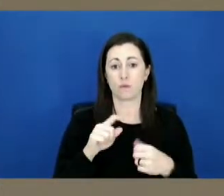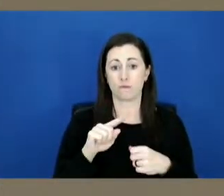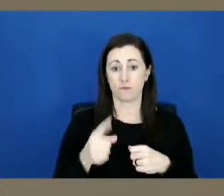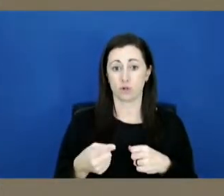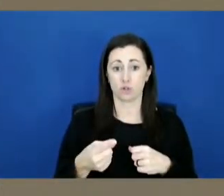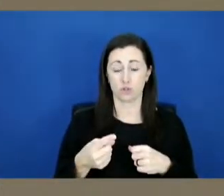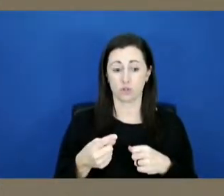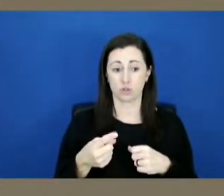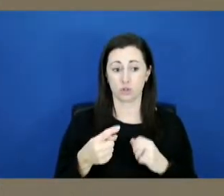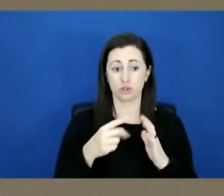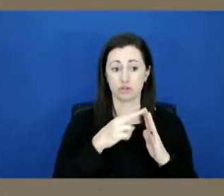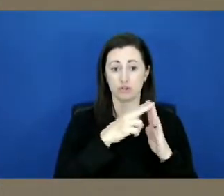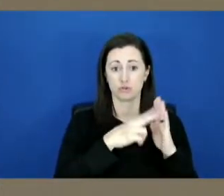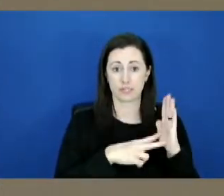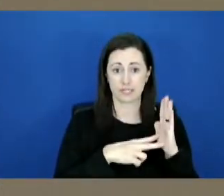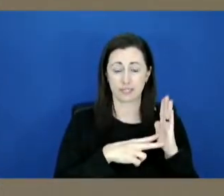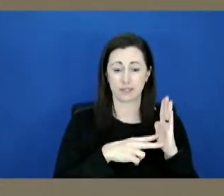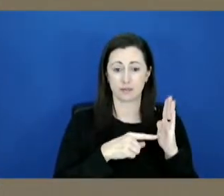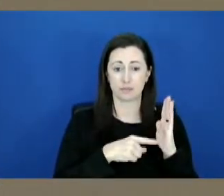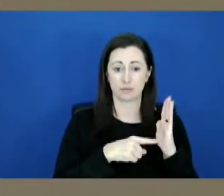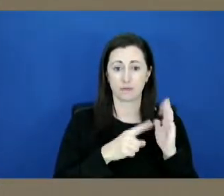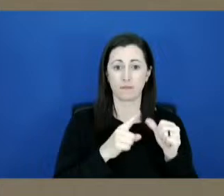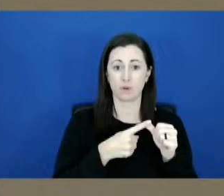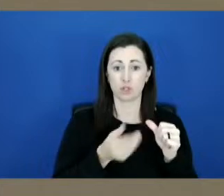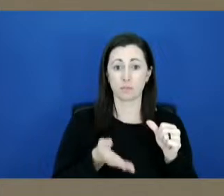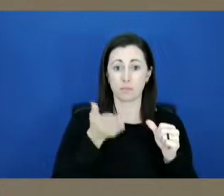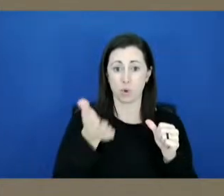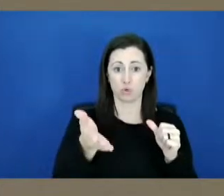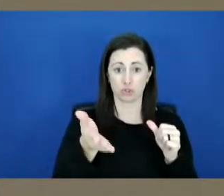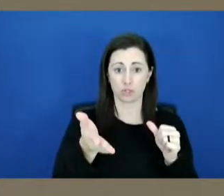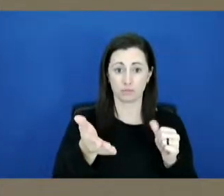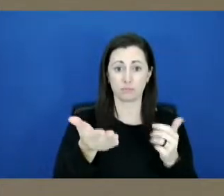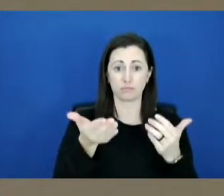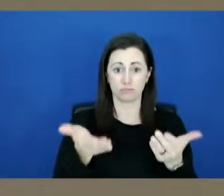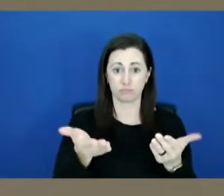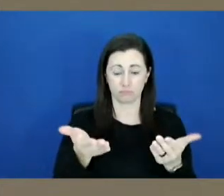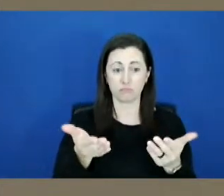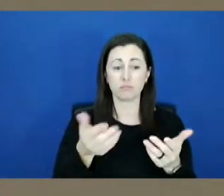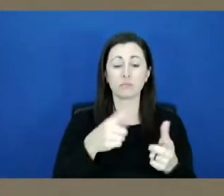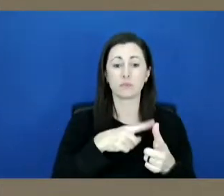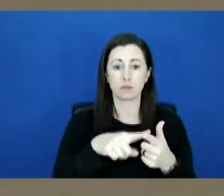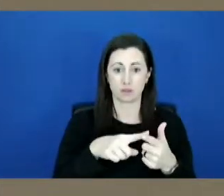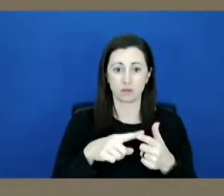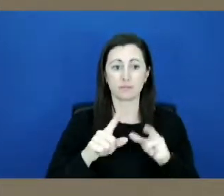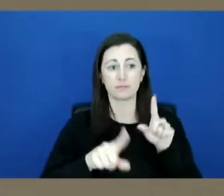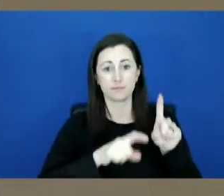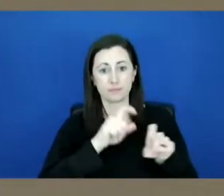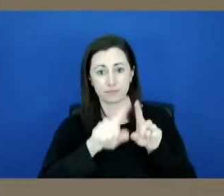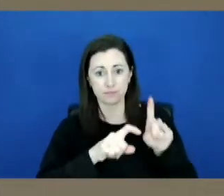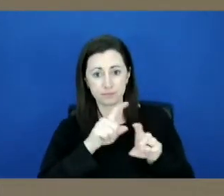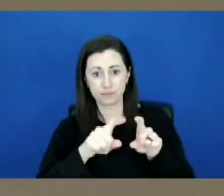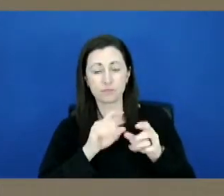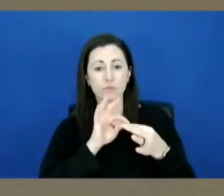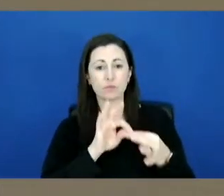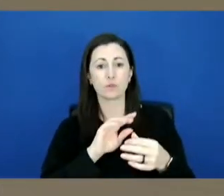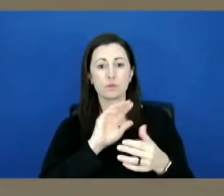SO WHAT I'D LIKE TO DO FIRST IS I'M GOING TO READ THIS FIRST